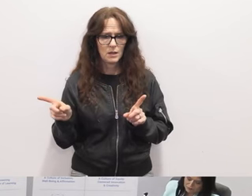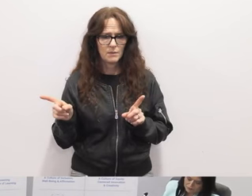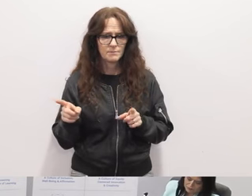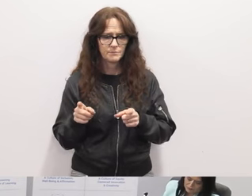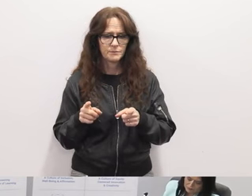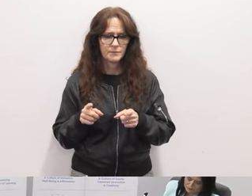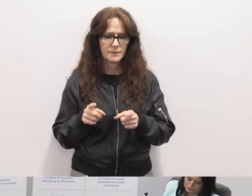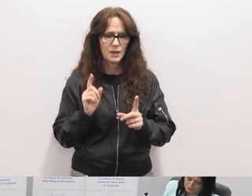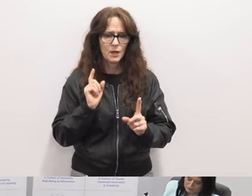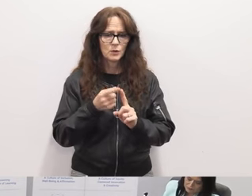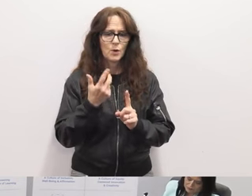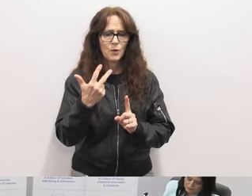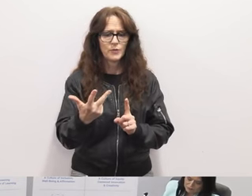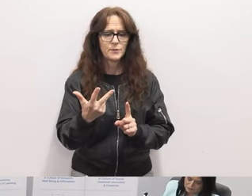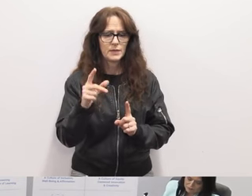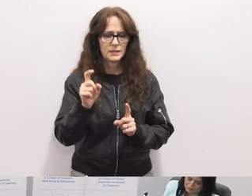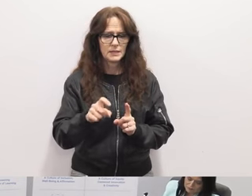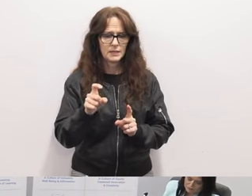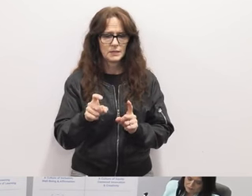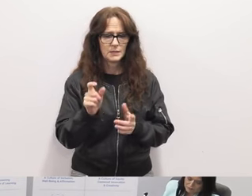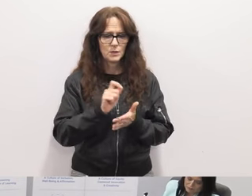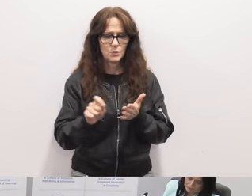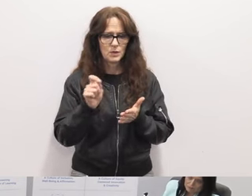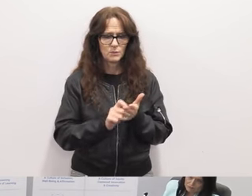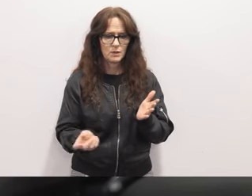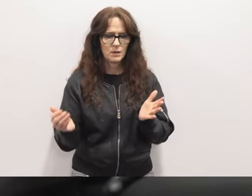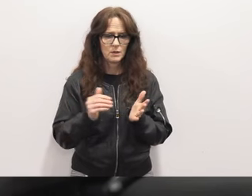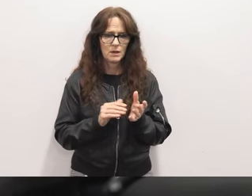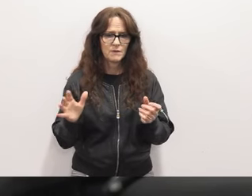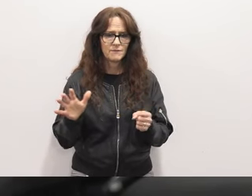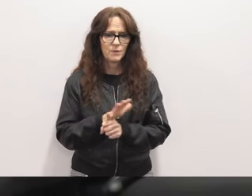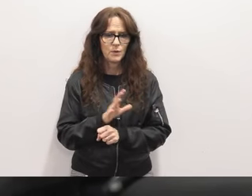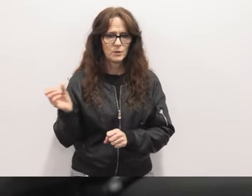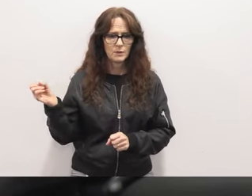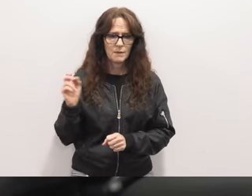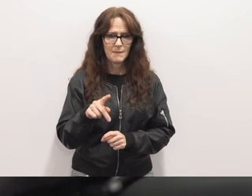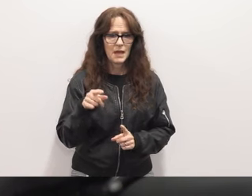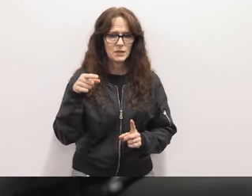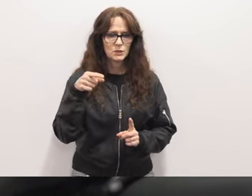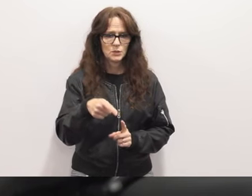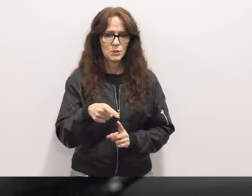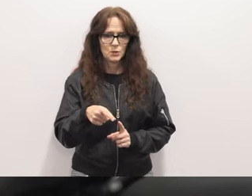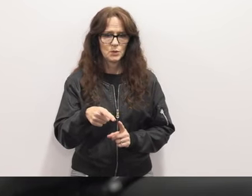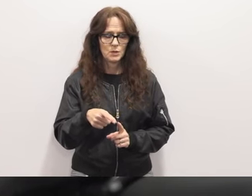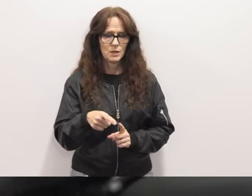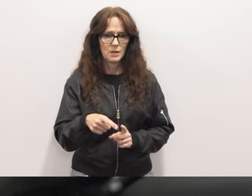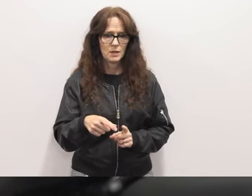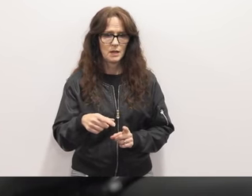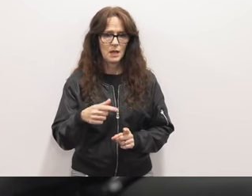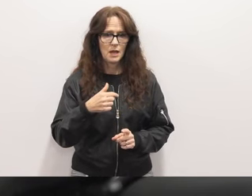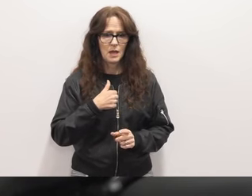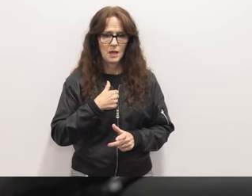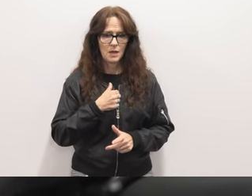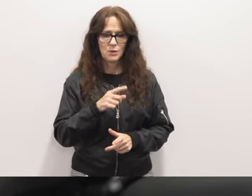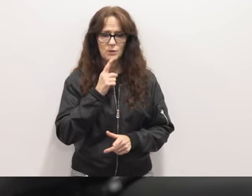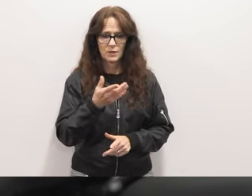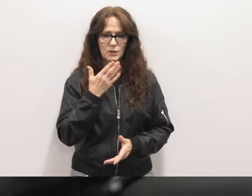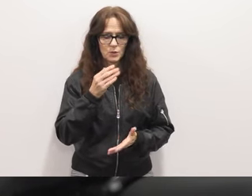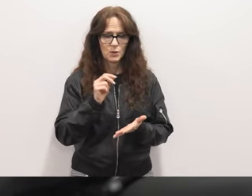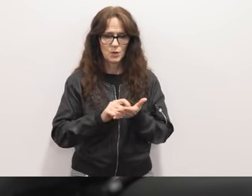[Jill Baker] Yeah, I think that, and goal three needs to be rewritten fully to come back to you. [Juan Benitez] Yeah. So I've got really good notes about goal three